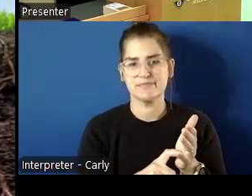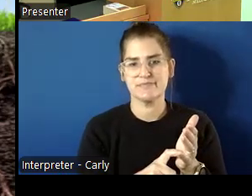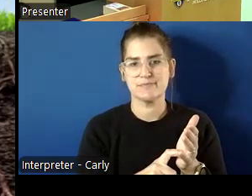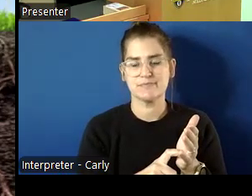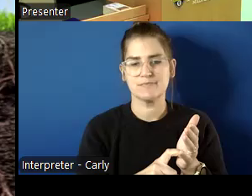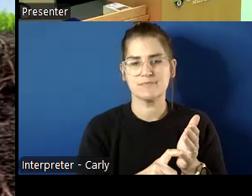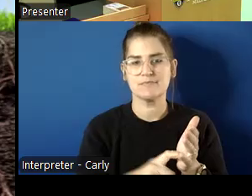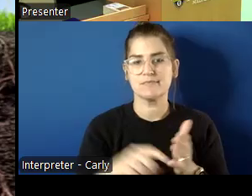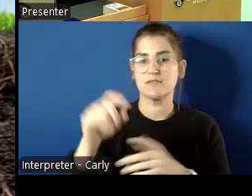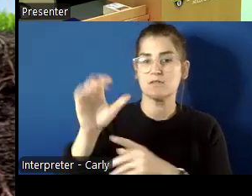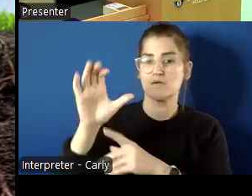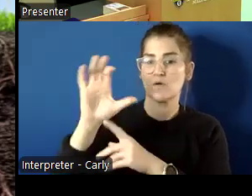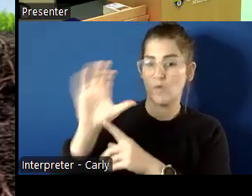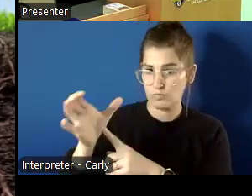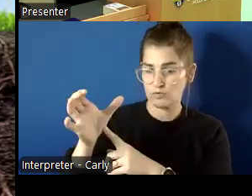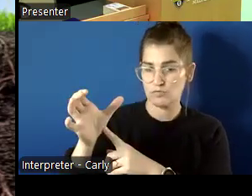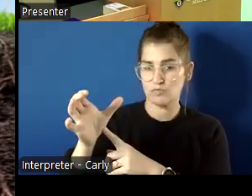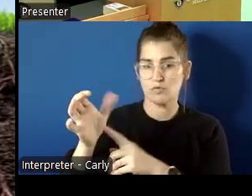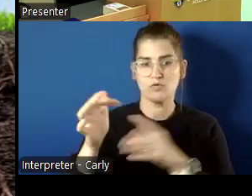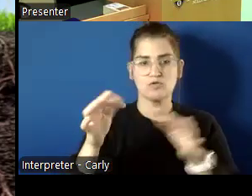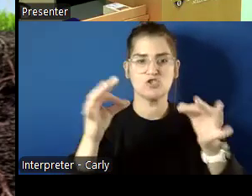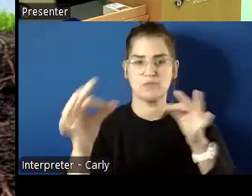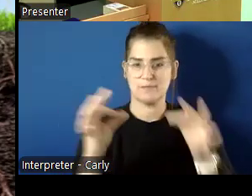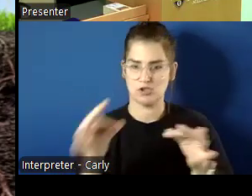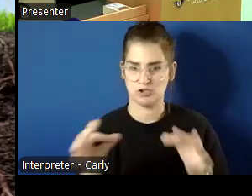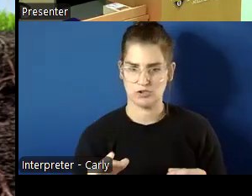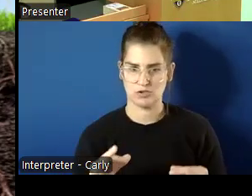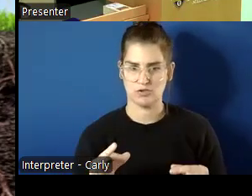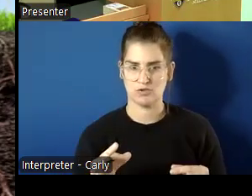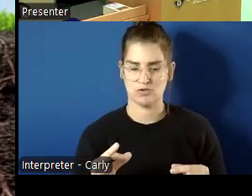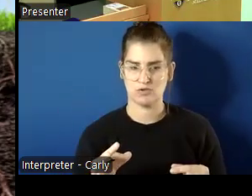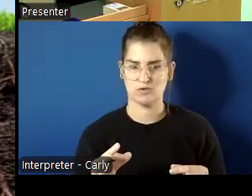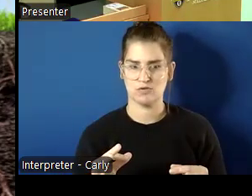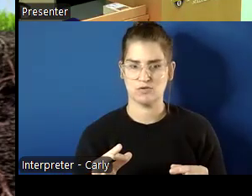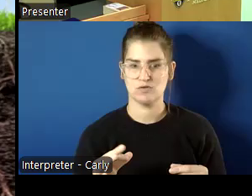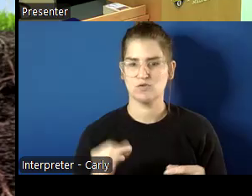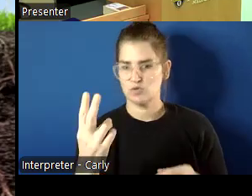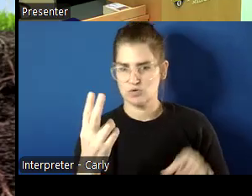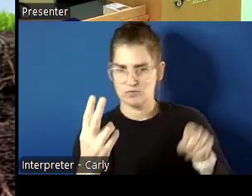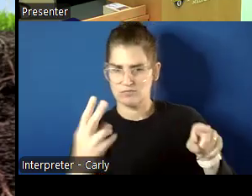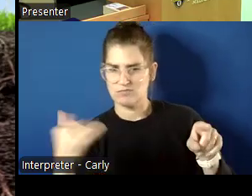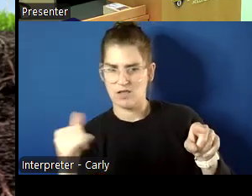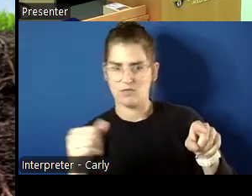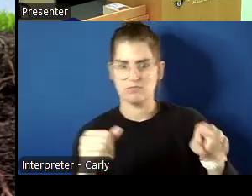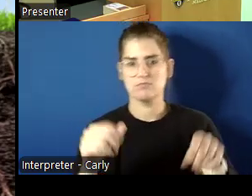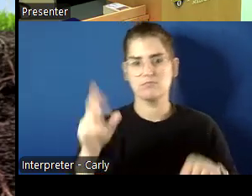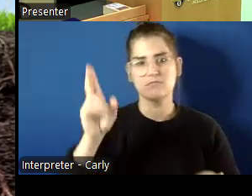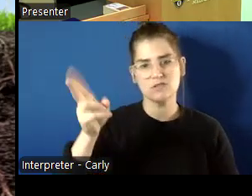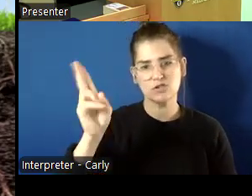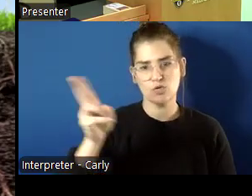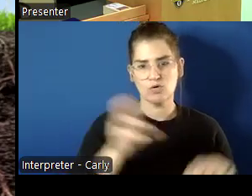cultural descriptors. I just list two here. Things like historical grief,